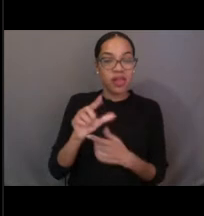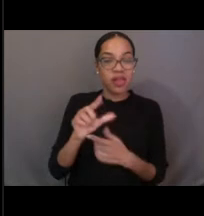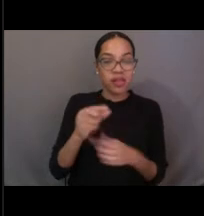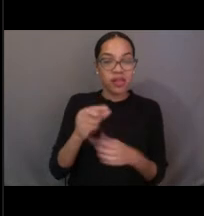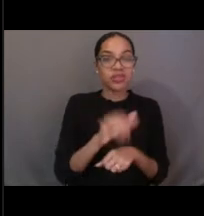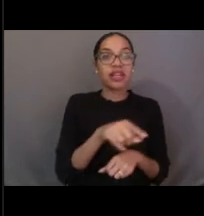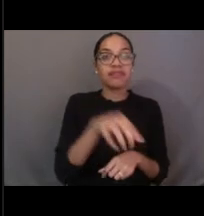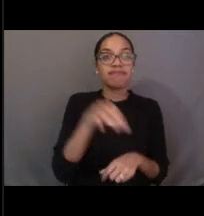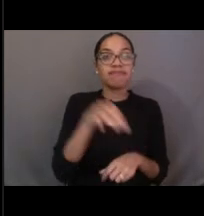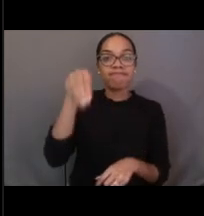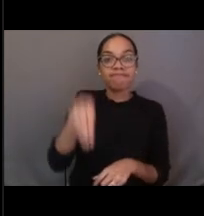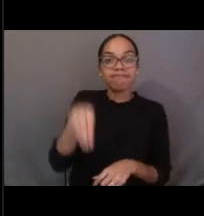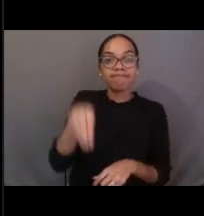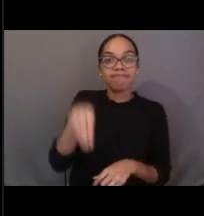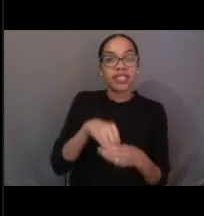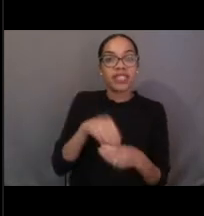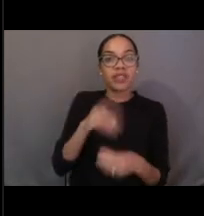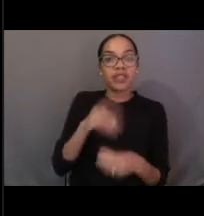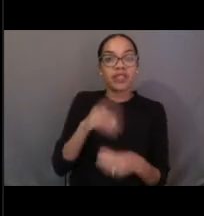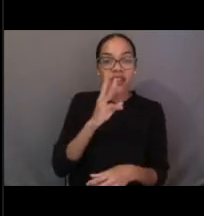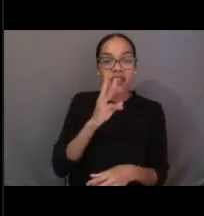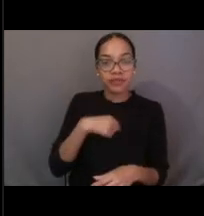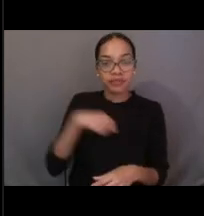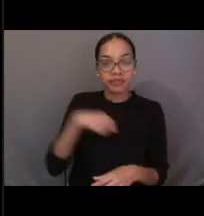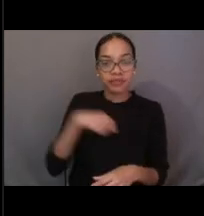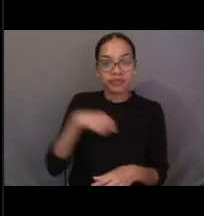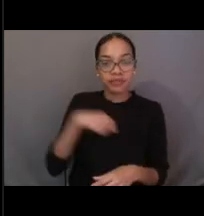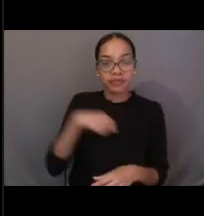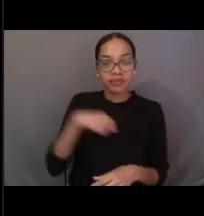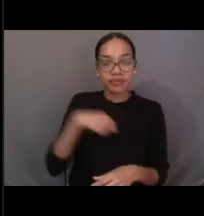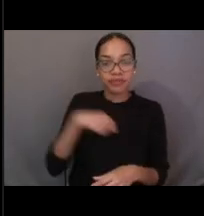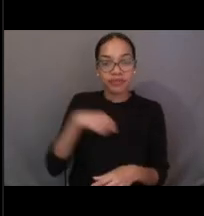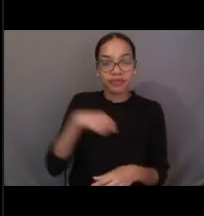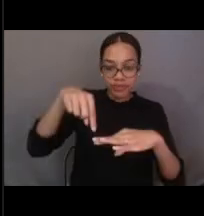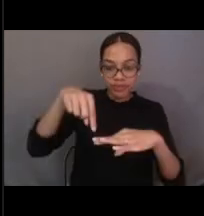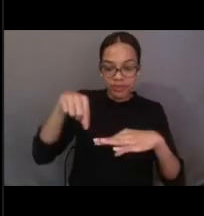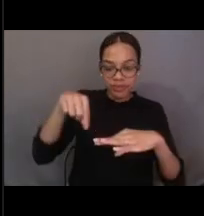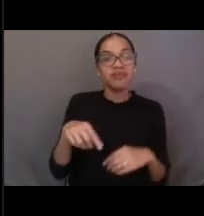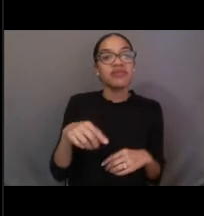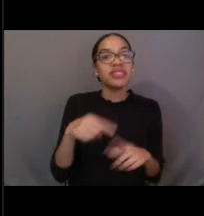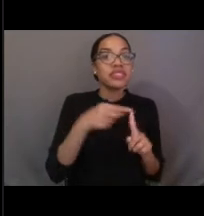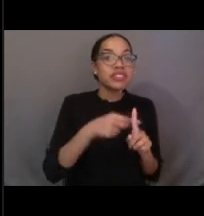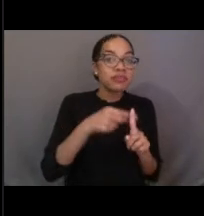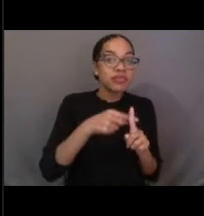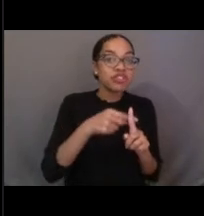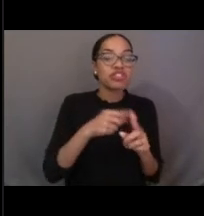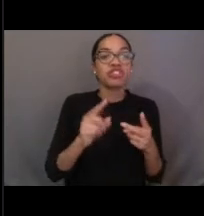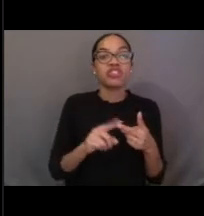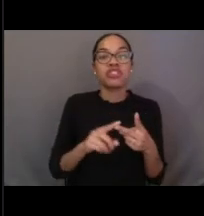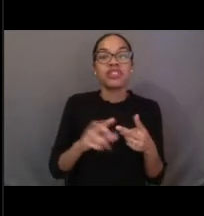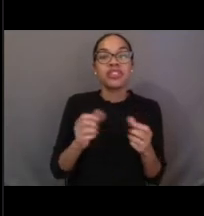this collects data on the temperature of the water. It looks at the salinity, so how salty the water is.